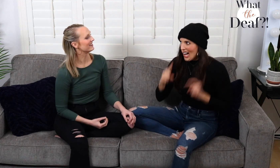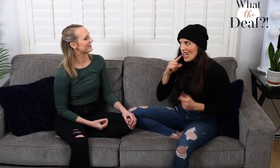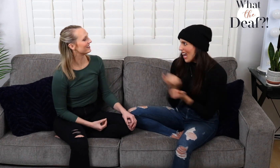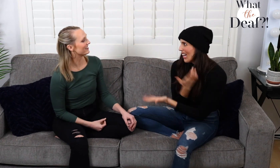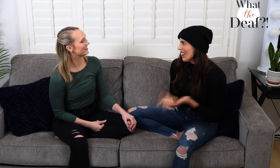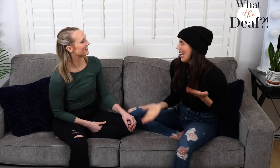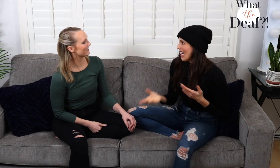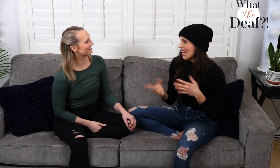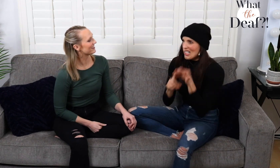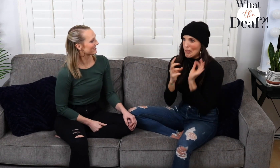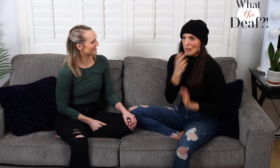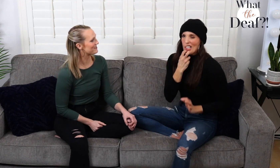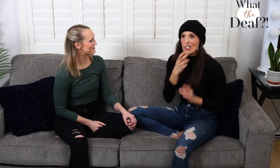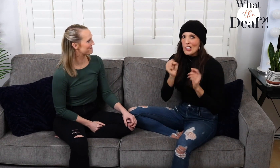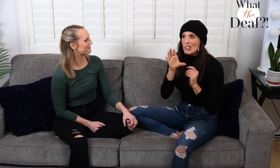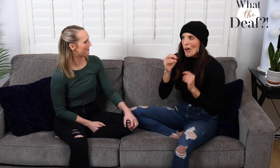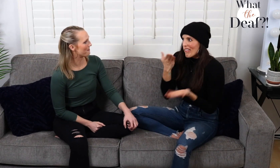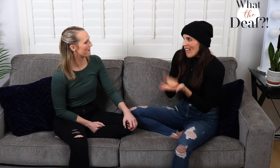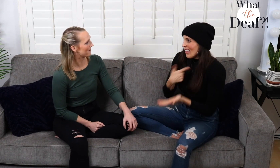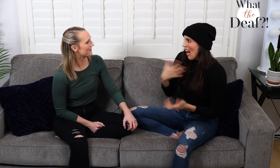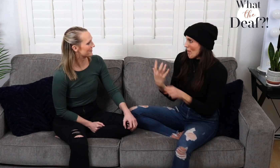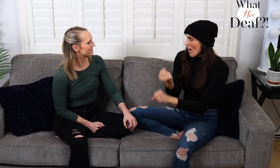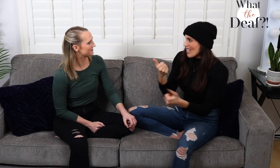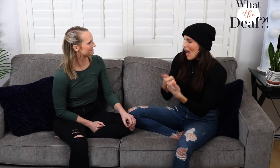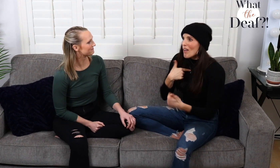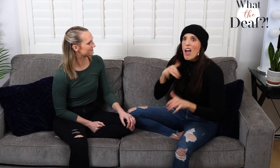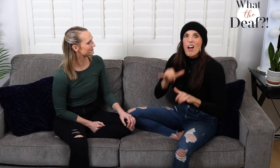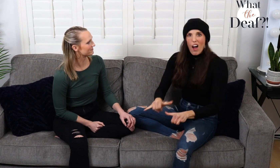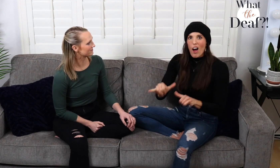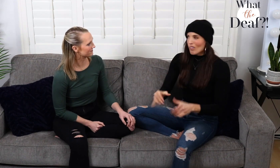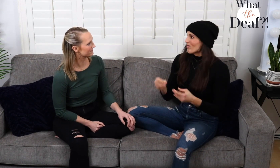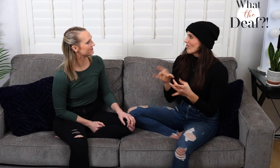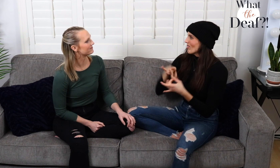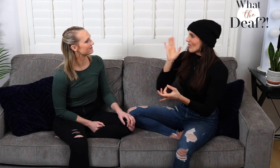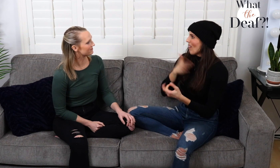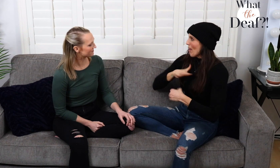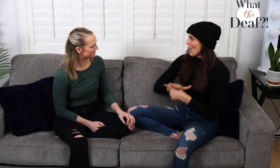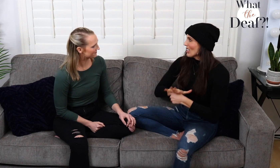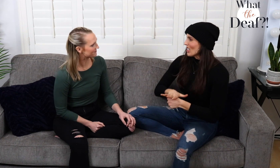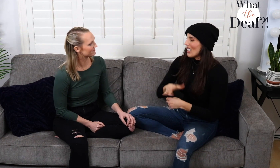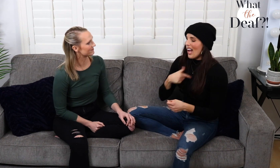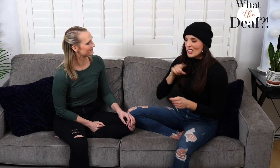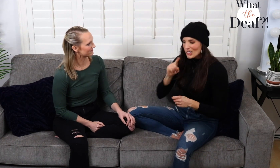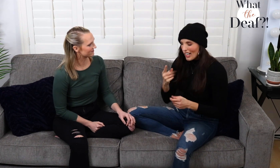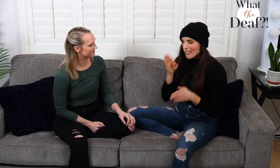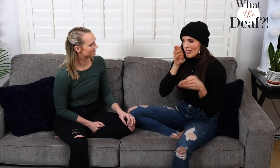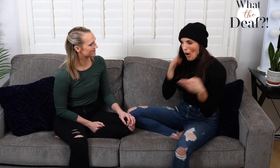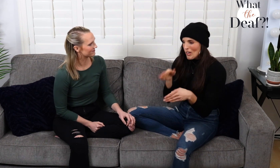without my hearing aids. I can't hear anything except for a whistle. So the fact that I won the game that would like. Oh, okay. There's no pressure for that.